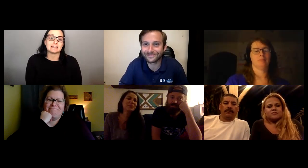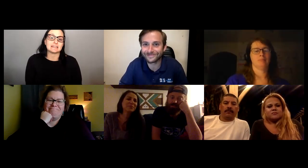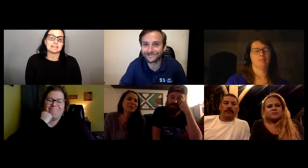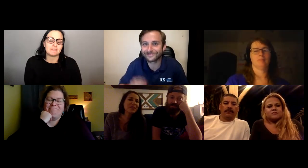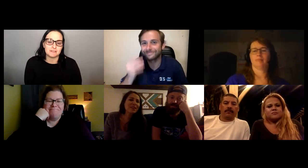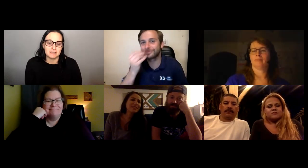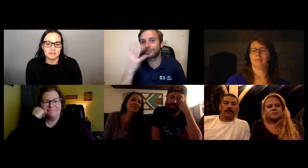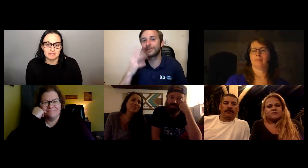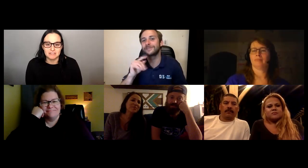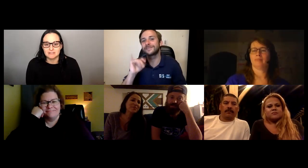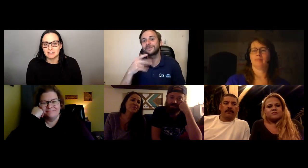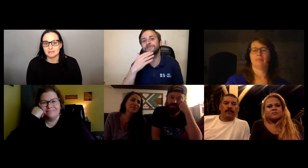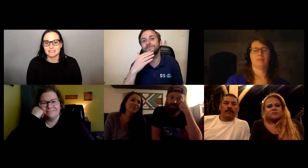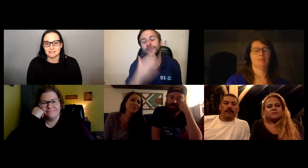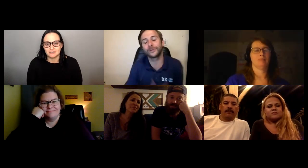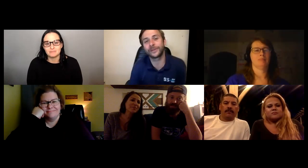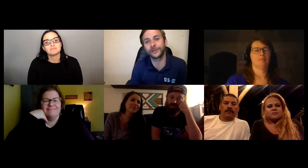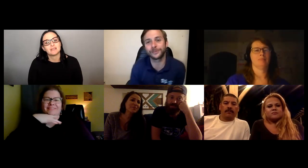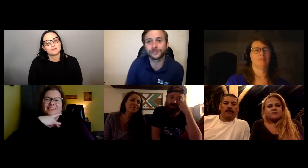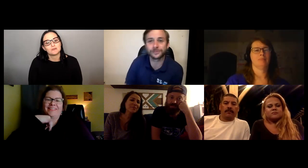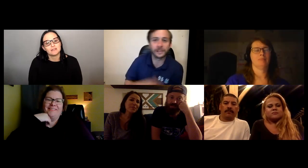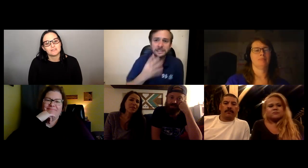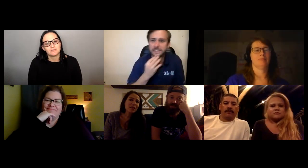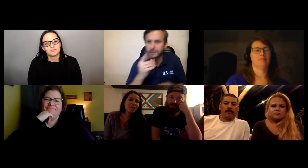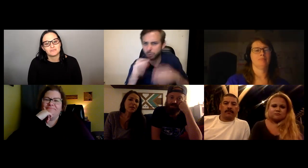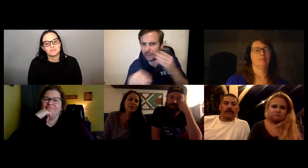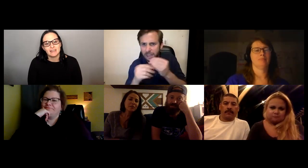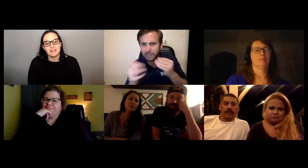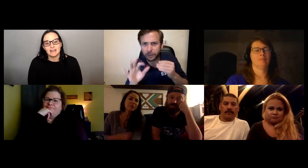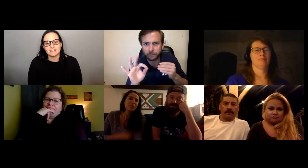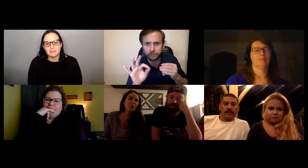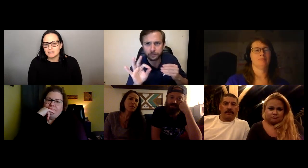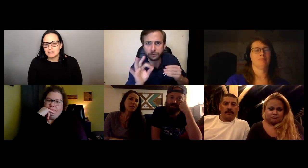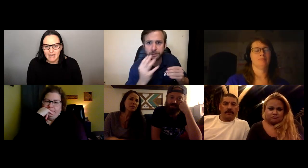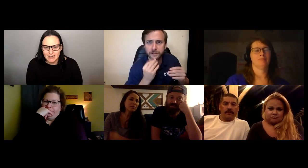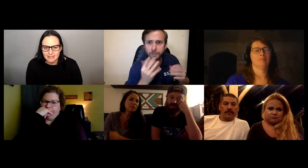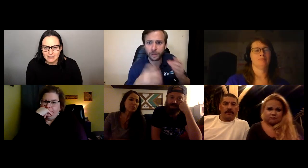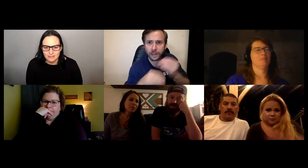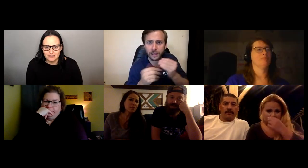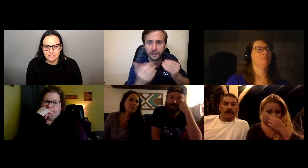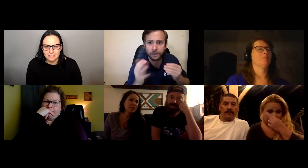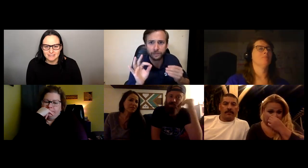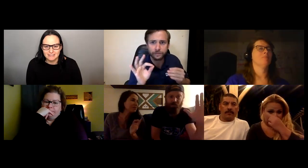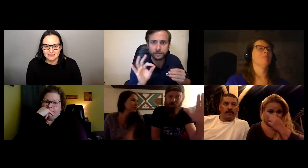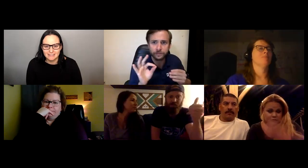is my favorite tip that i've received that i'd like to give thank you so much uh damian did you want to add anything